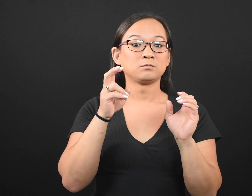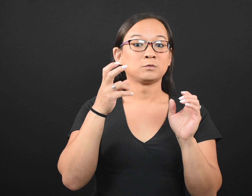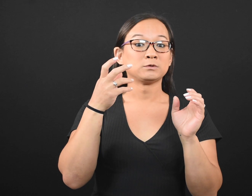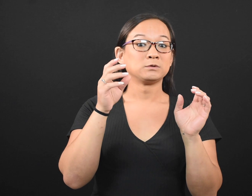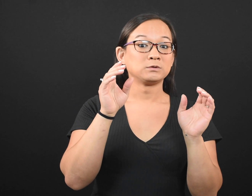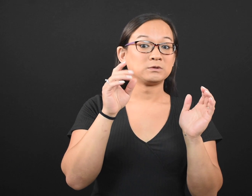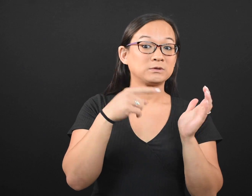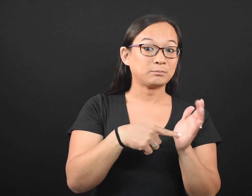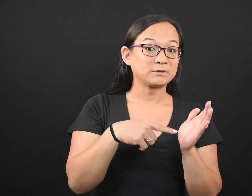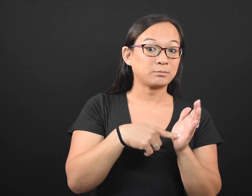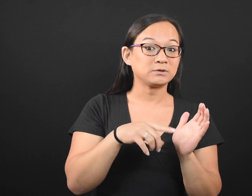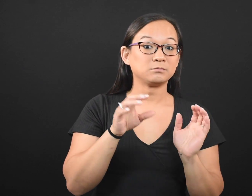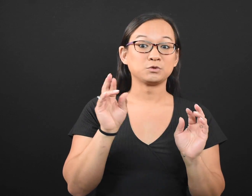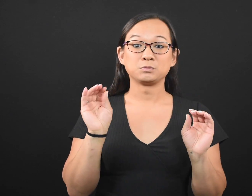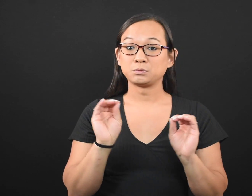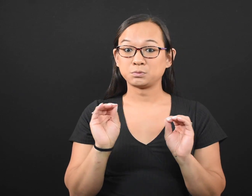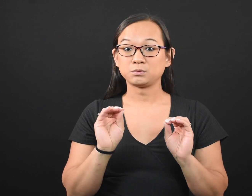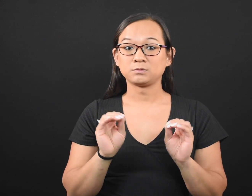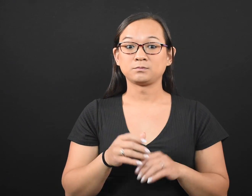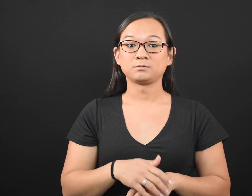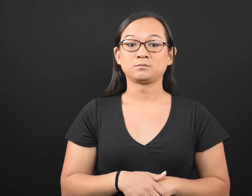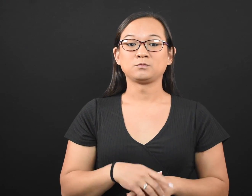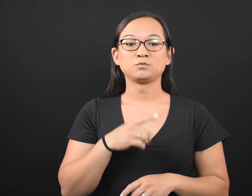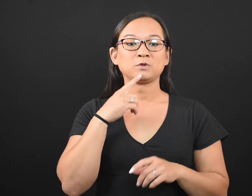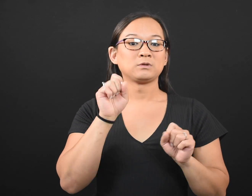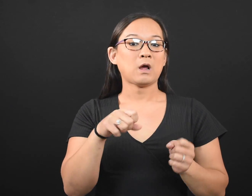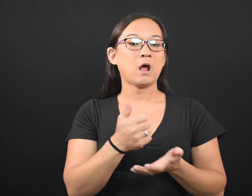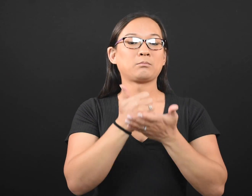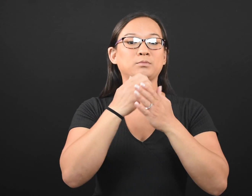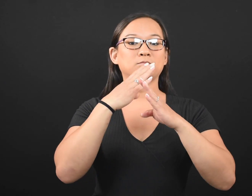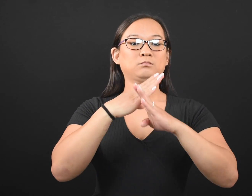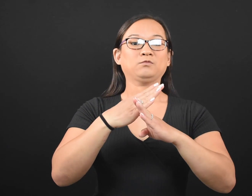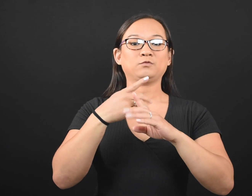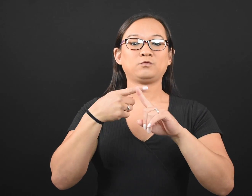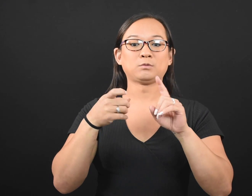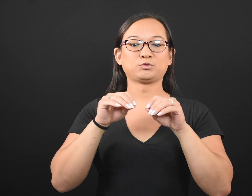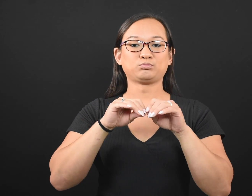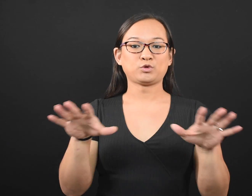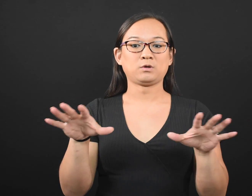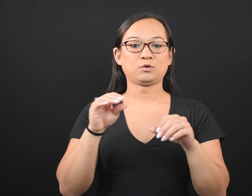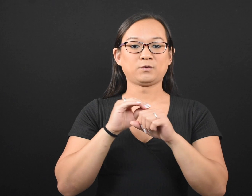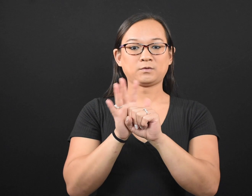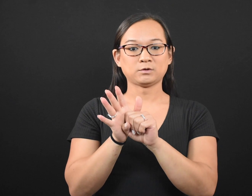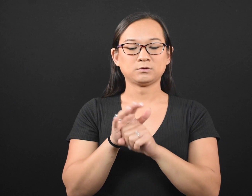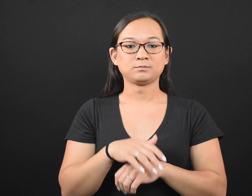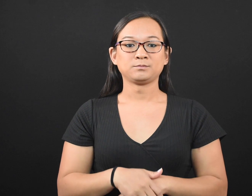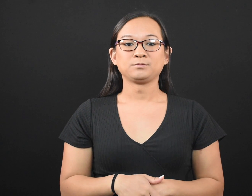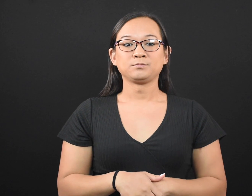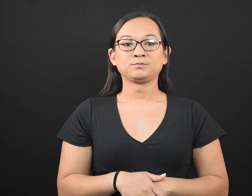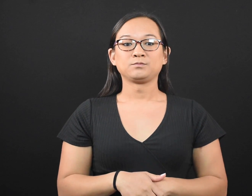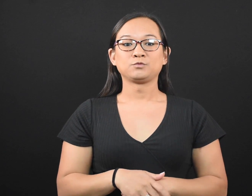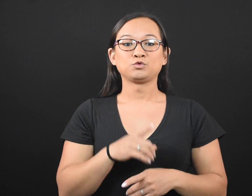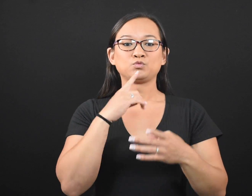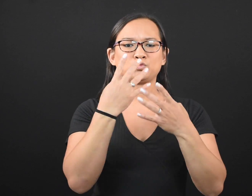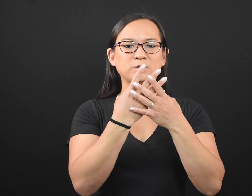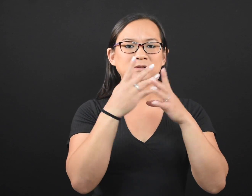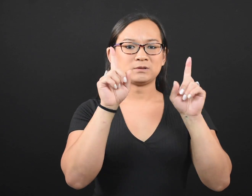and prevent spread of COVID-19. Screening testing is use of SARS-CoV-2 tests to identify cases of